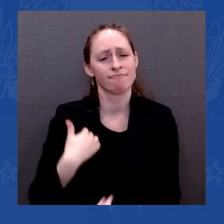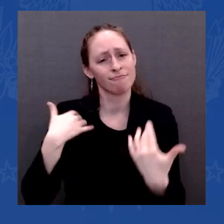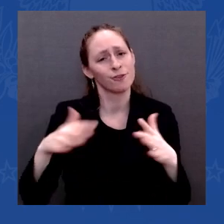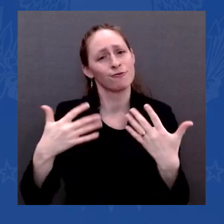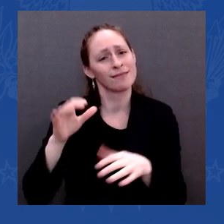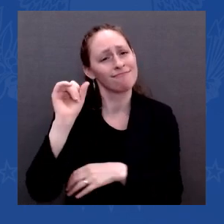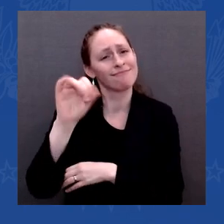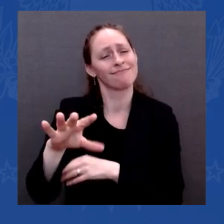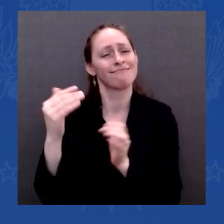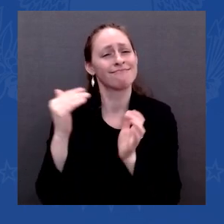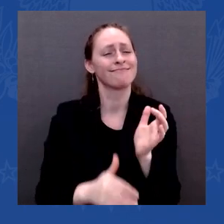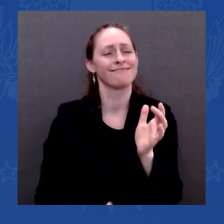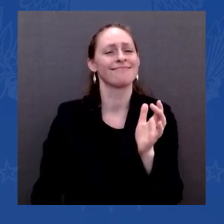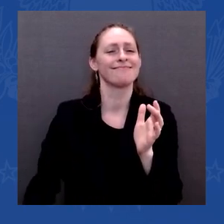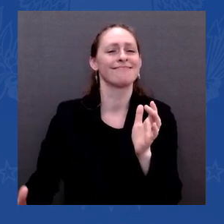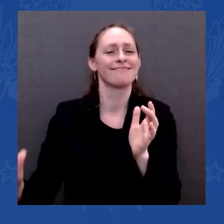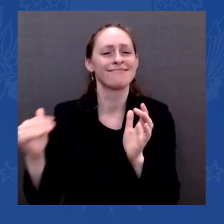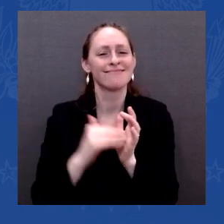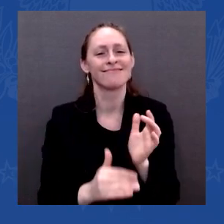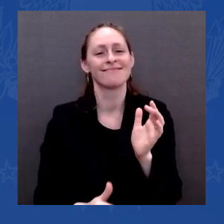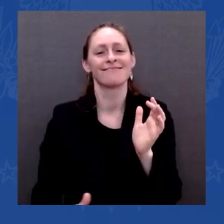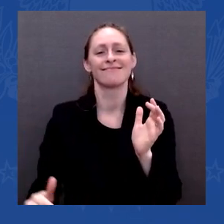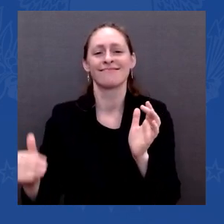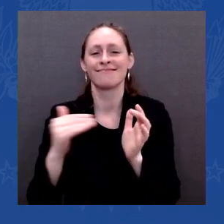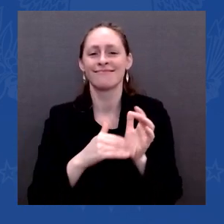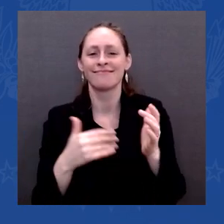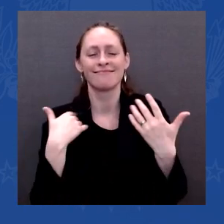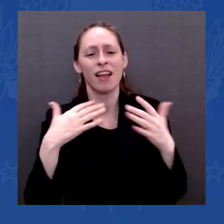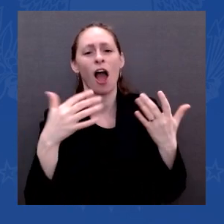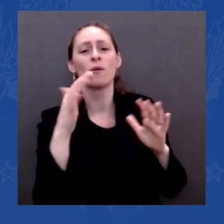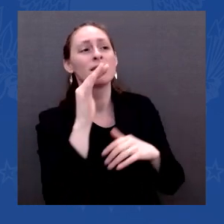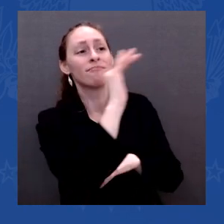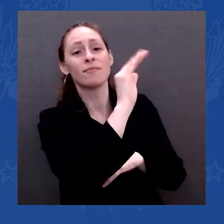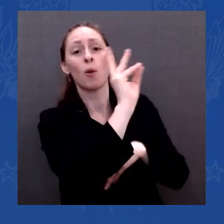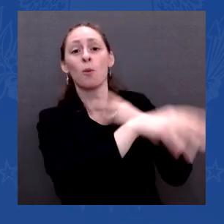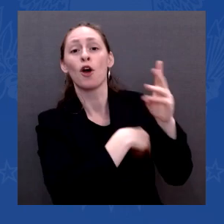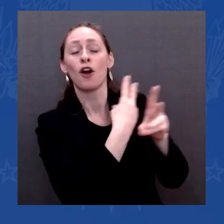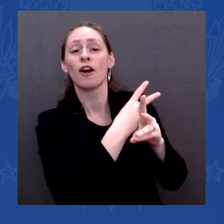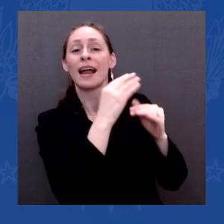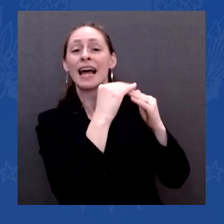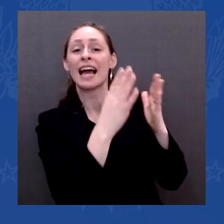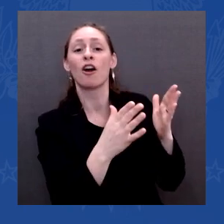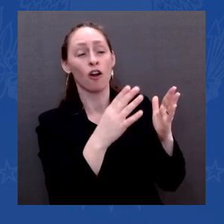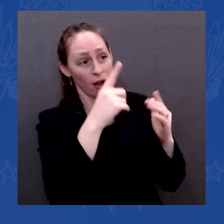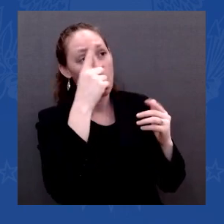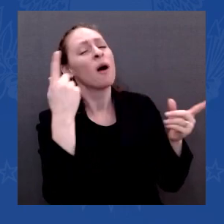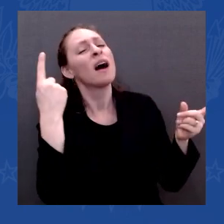particularly when they ask me about America: It’s never been a good bet to bet against the American people.